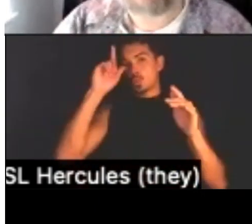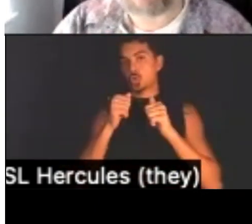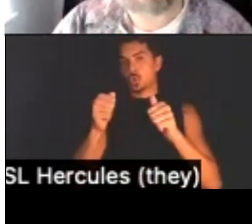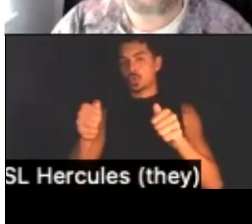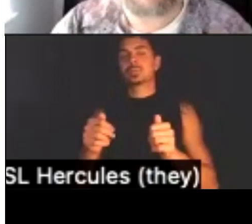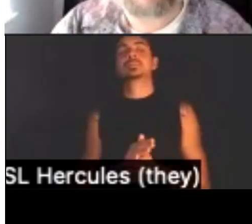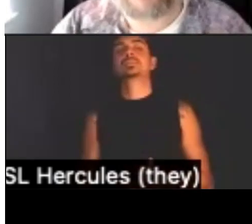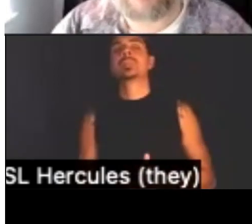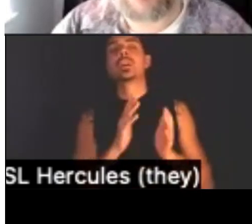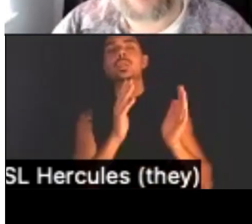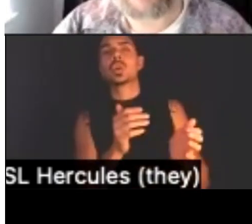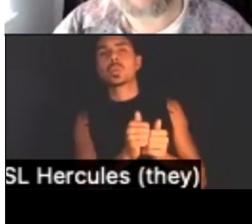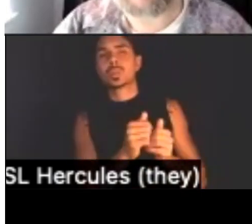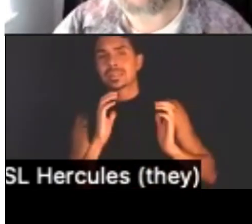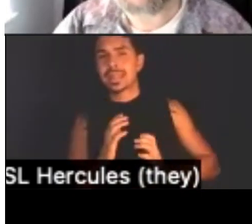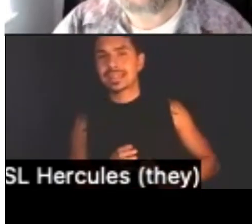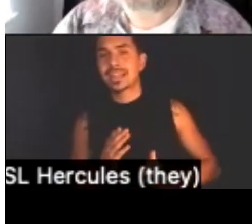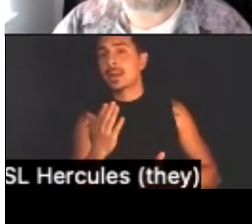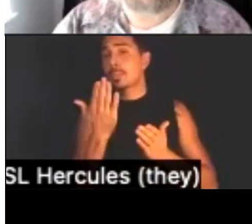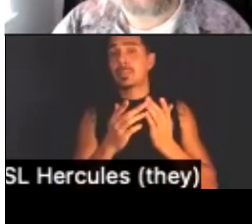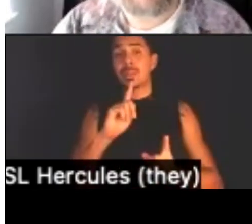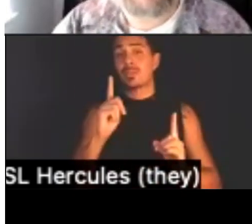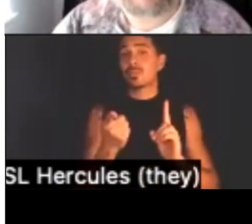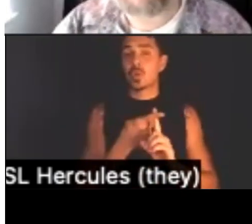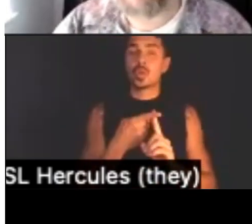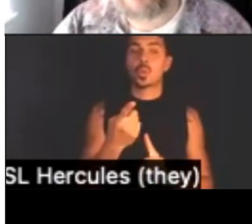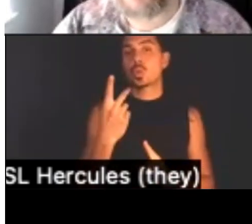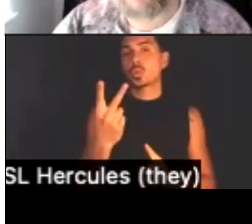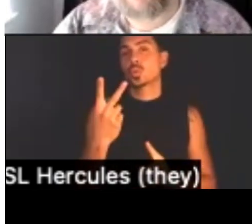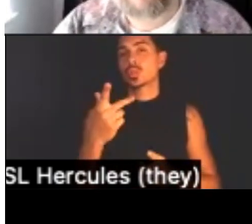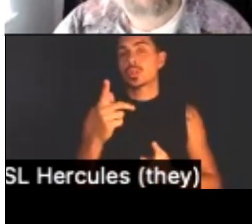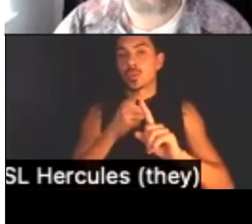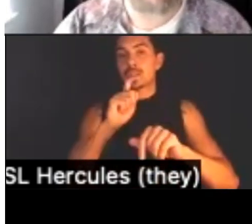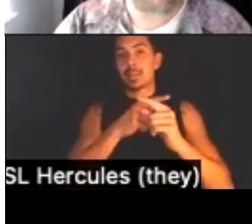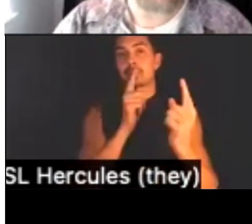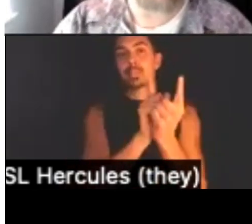You know, maybe at some of those first sessions, reminding them that you're a mandatory reporter.